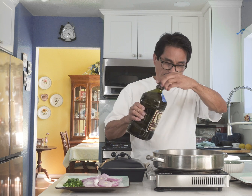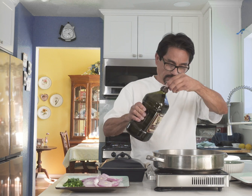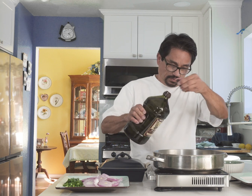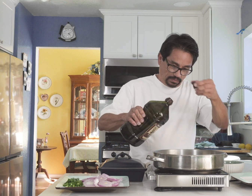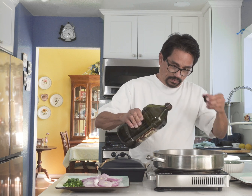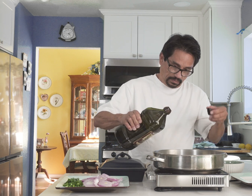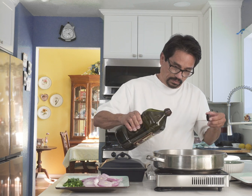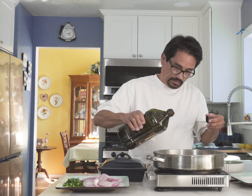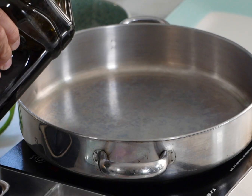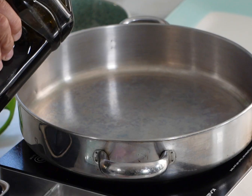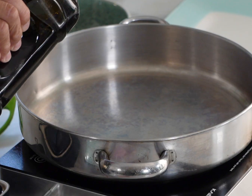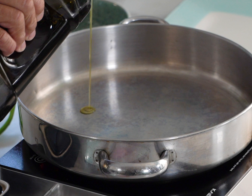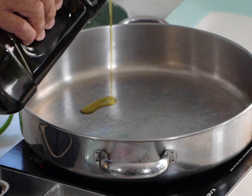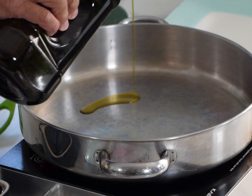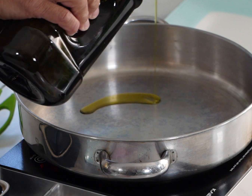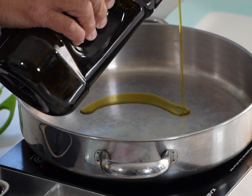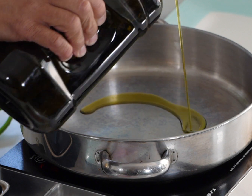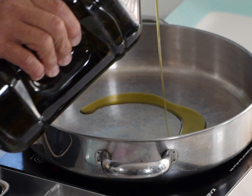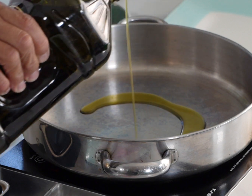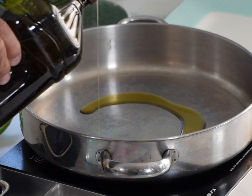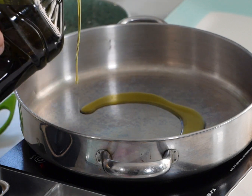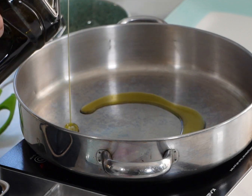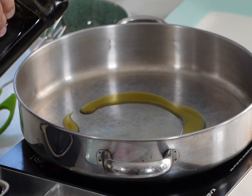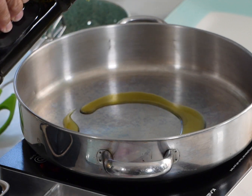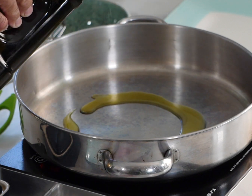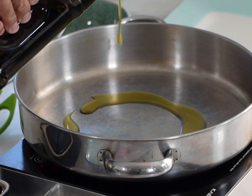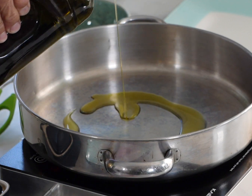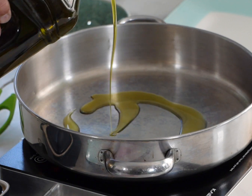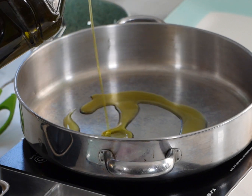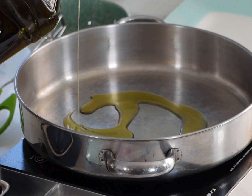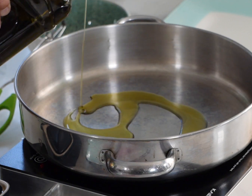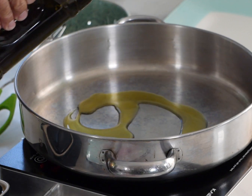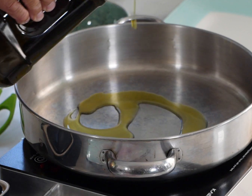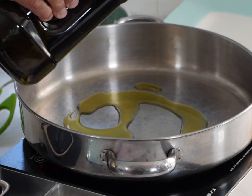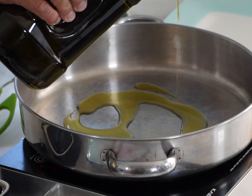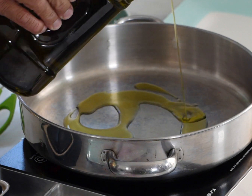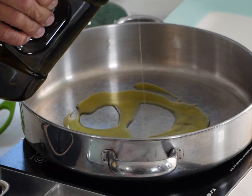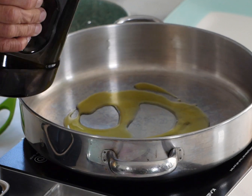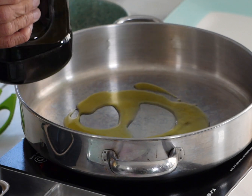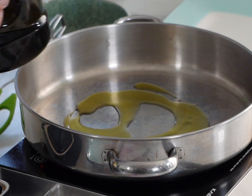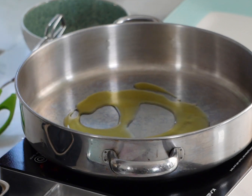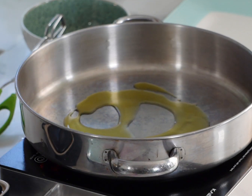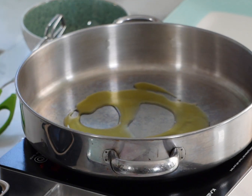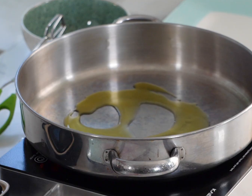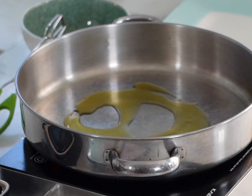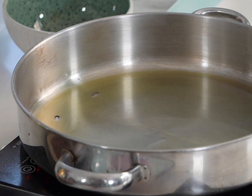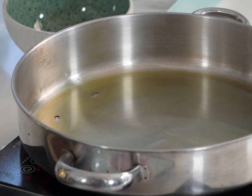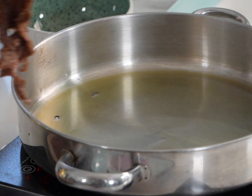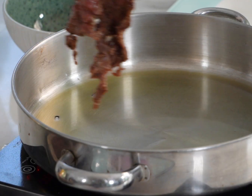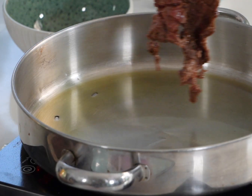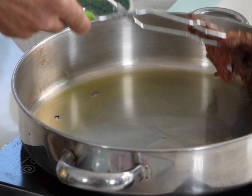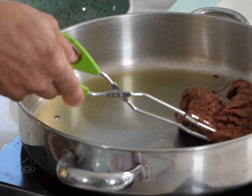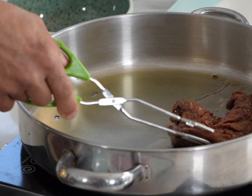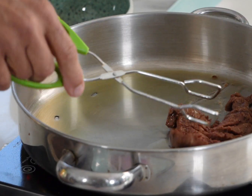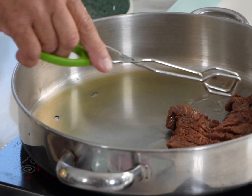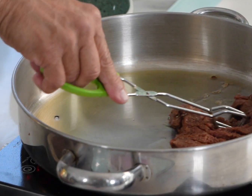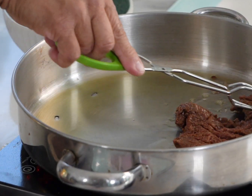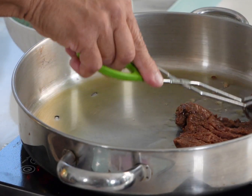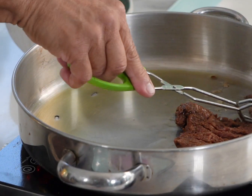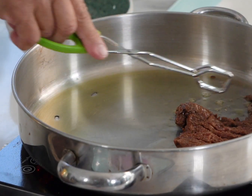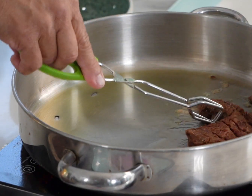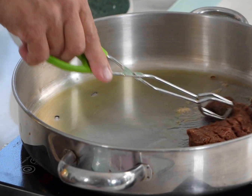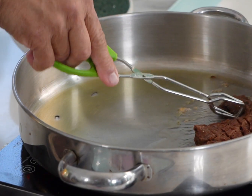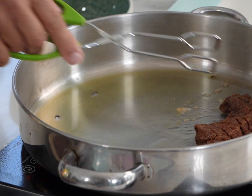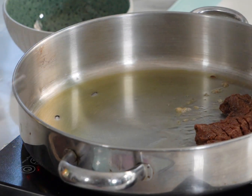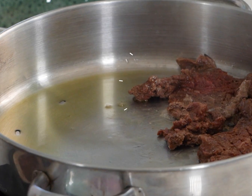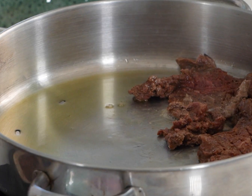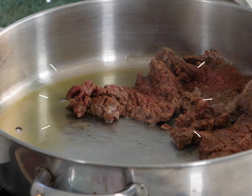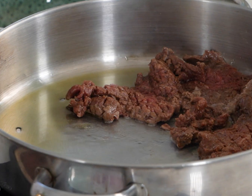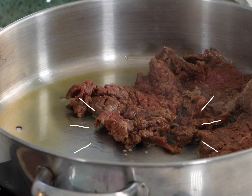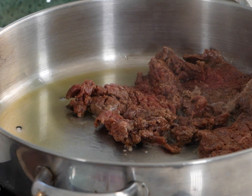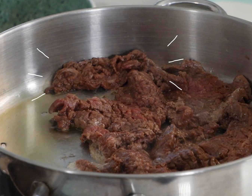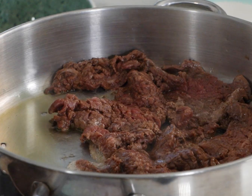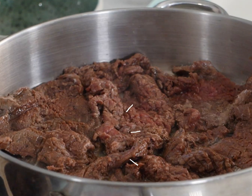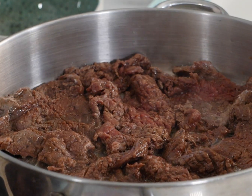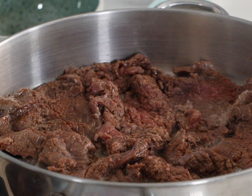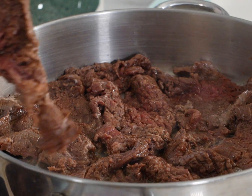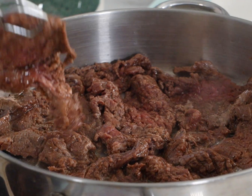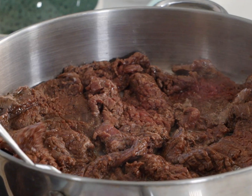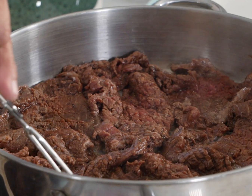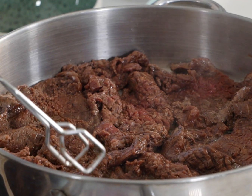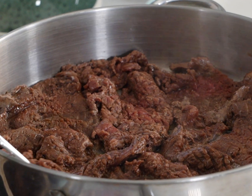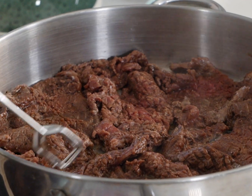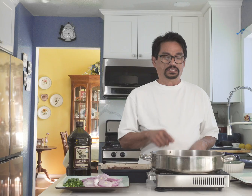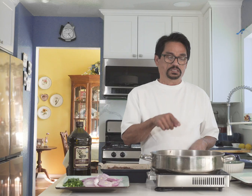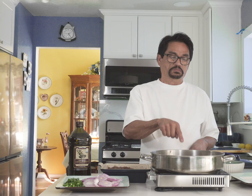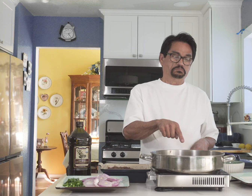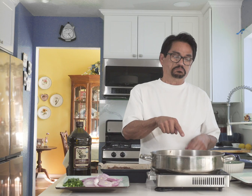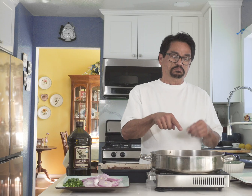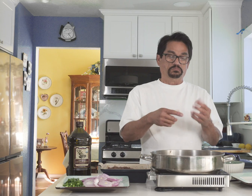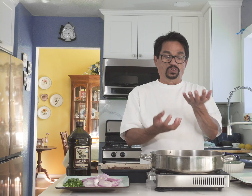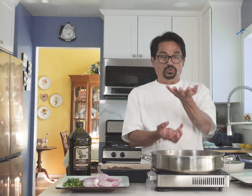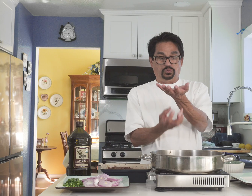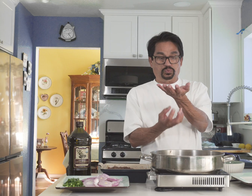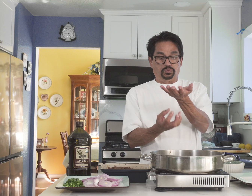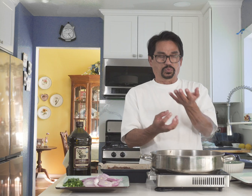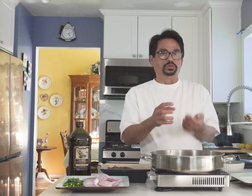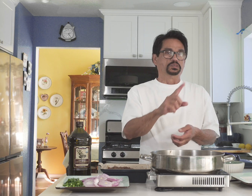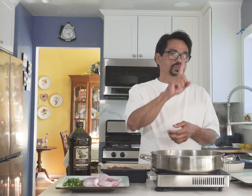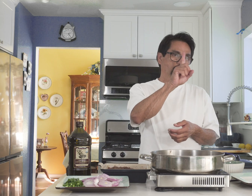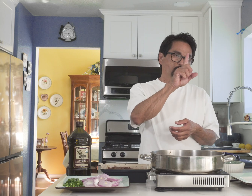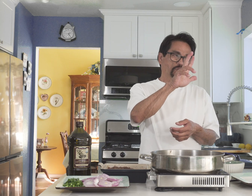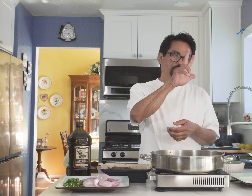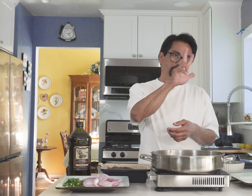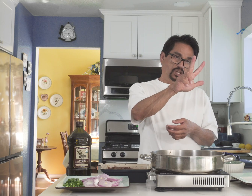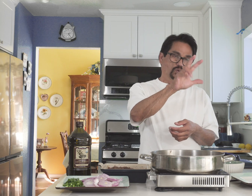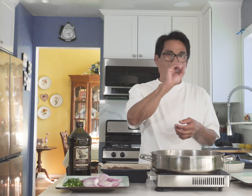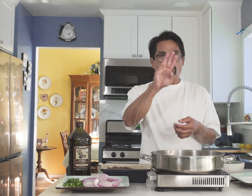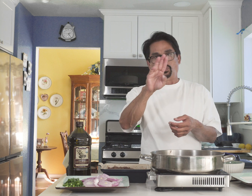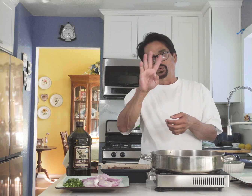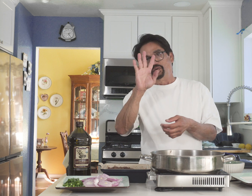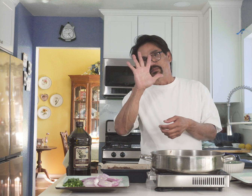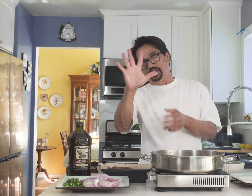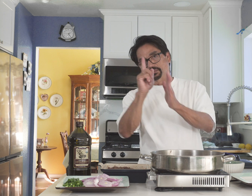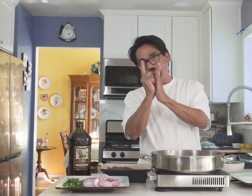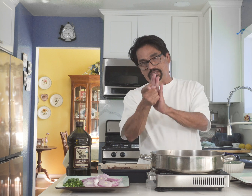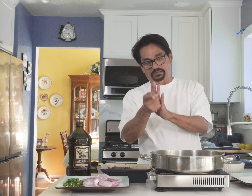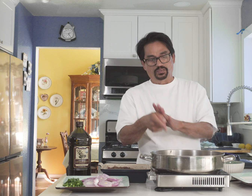Cook for about 3-5 minutes